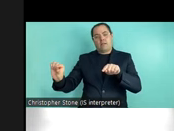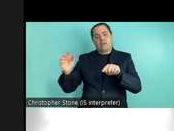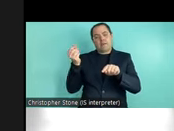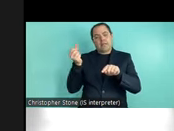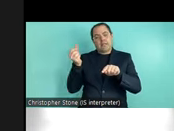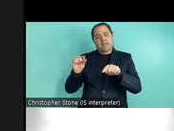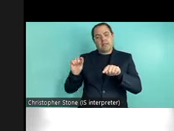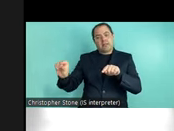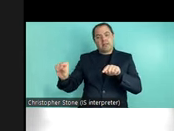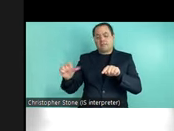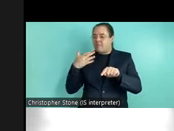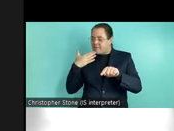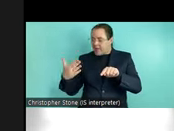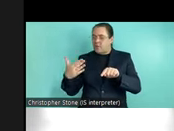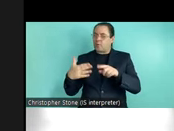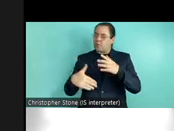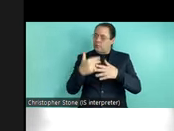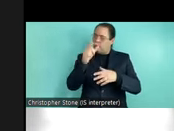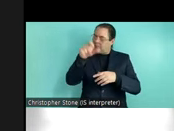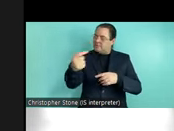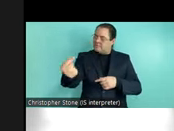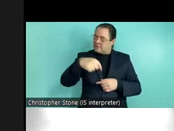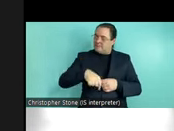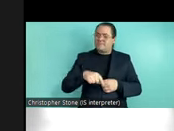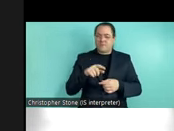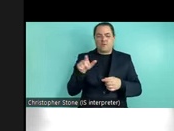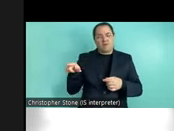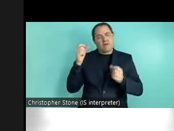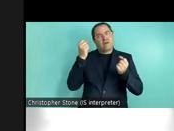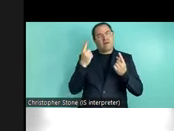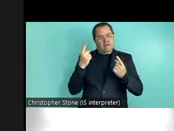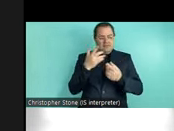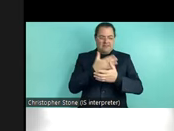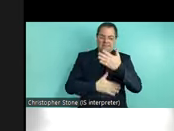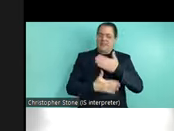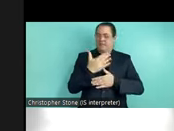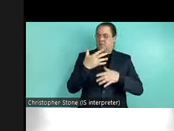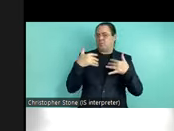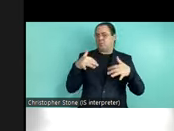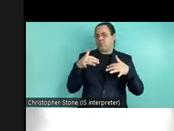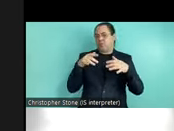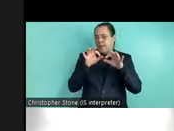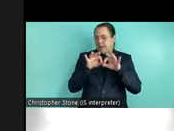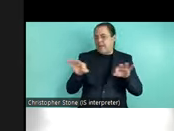15:14:54 And then the finally spoke about our partnership our engagements with the Nigeria